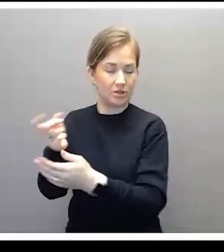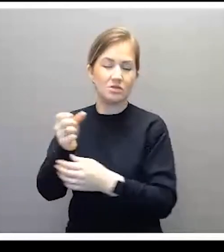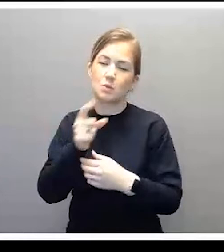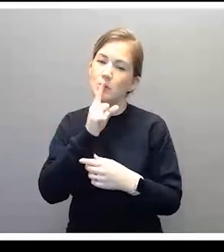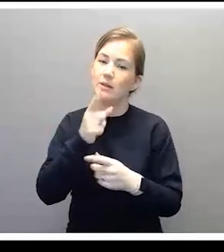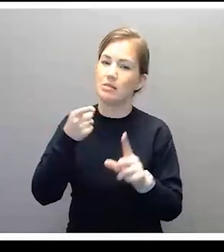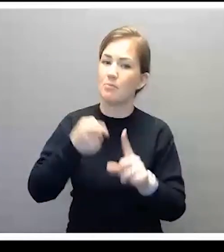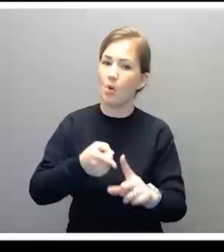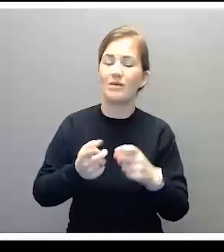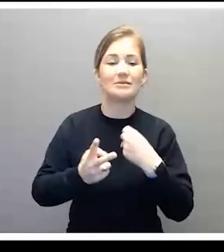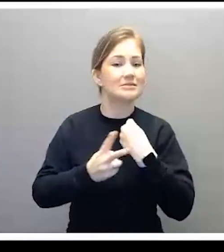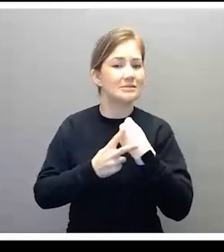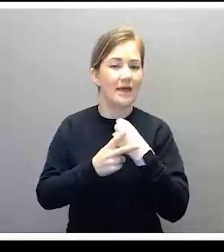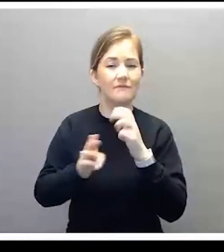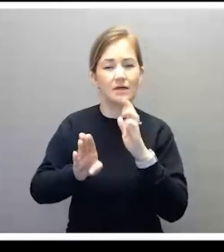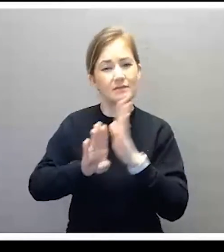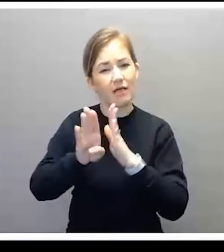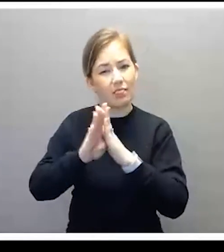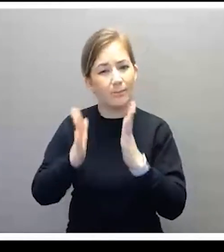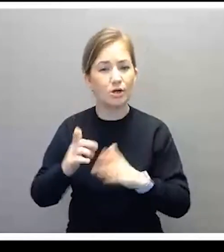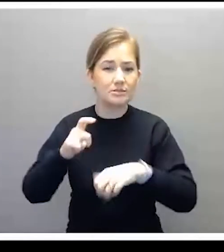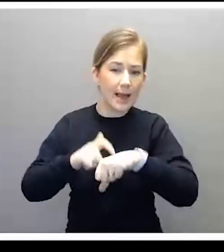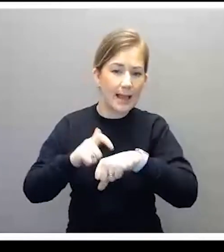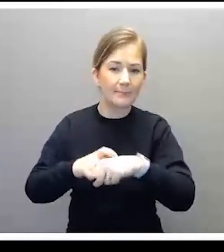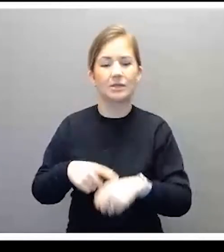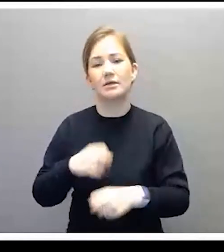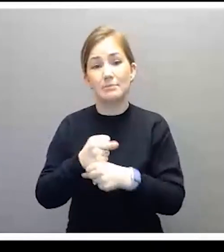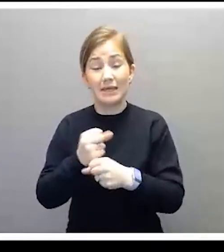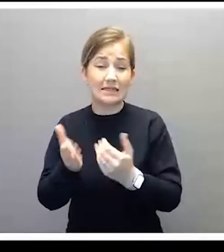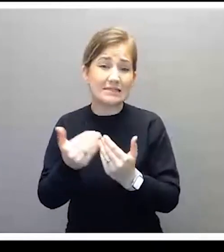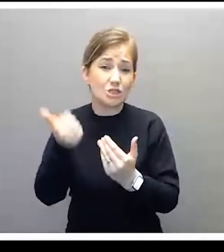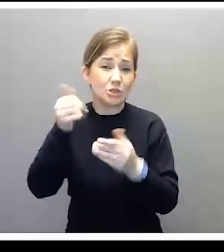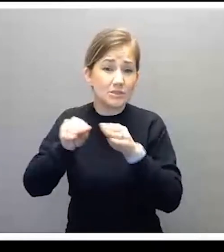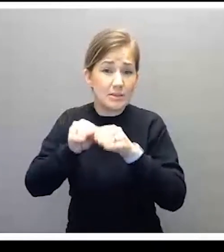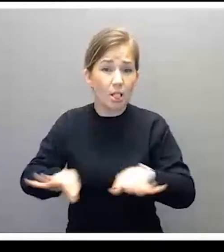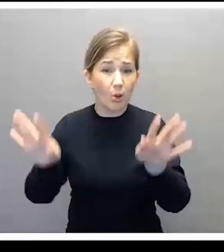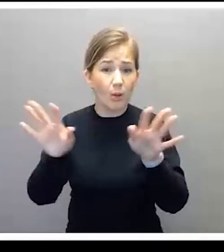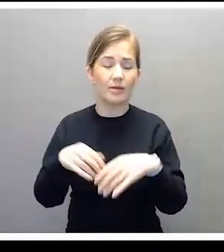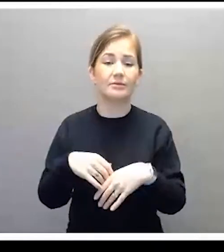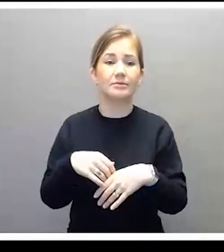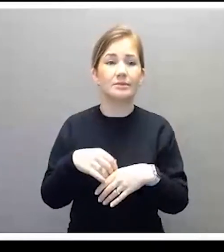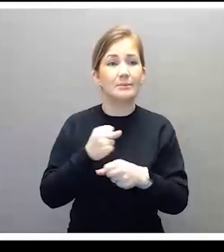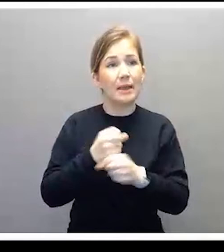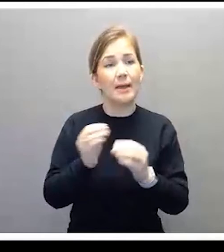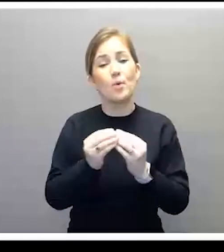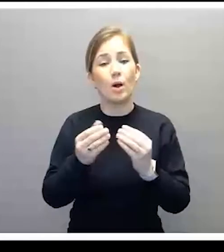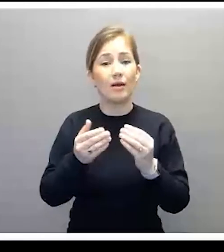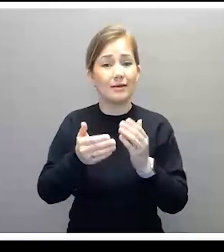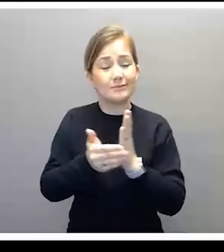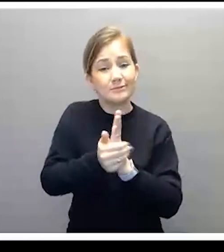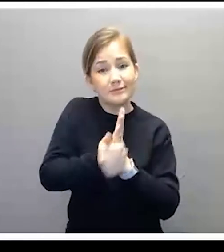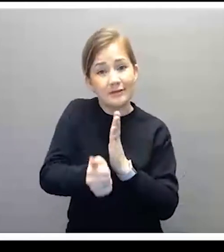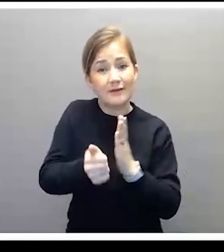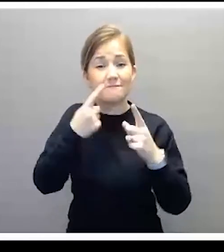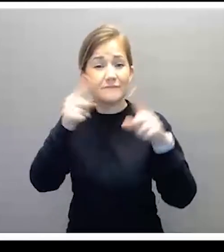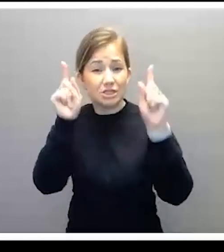It's about saving developer time. It's about making it easy to deploy. It's about being efficient with the networking